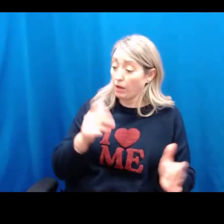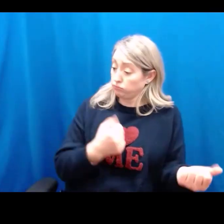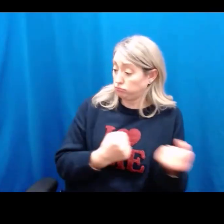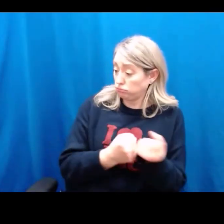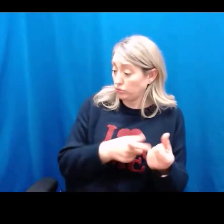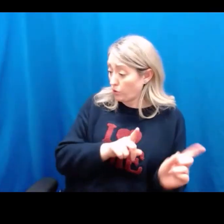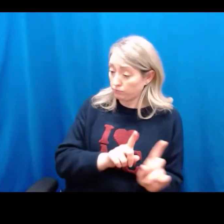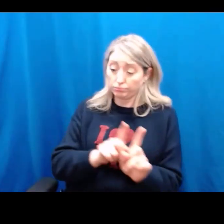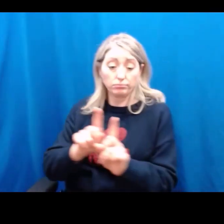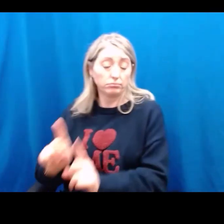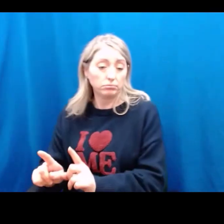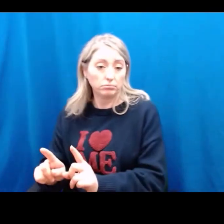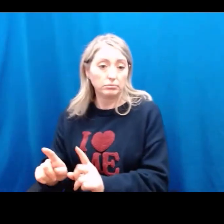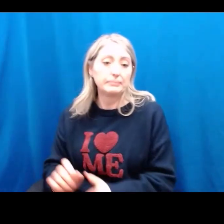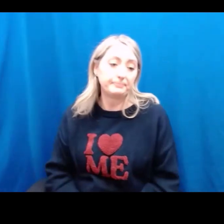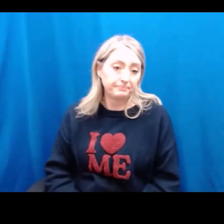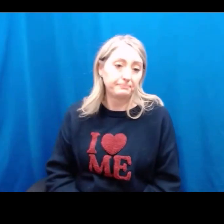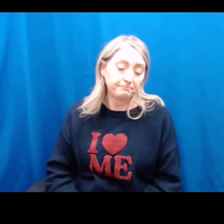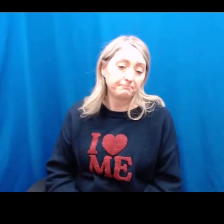be specific, are they toileting, or they are allowing her to wear